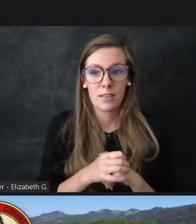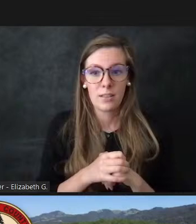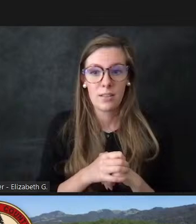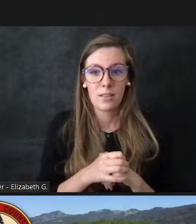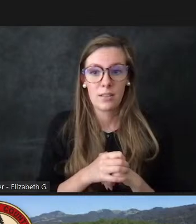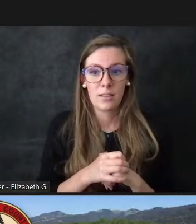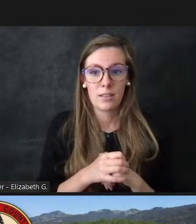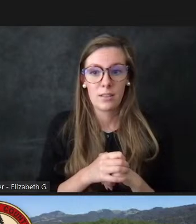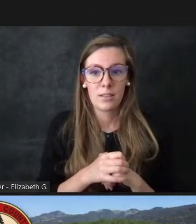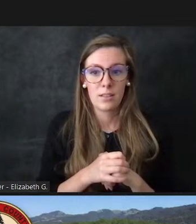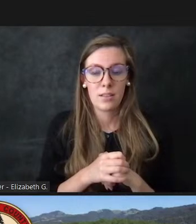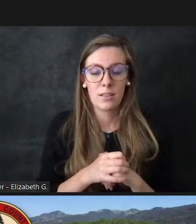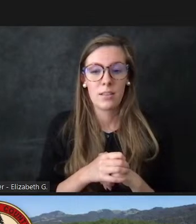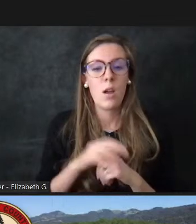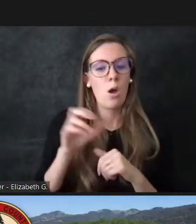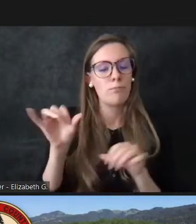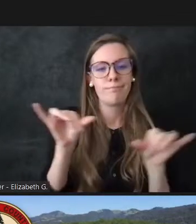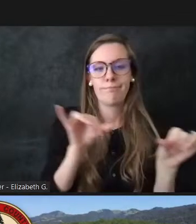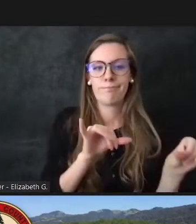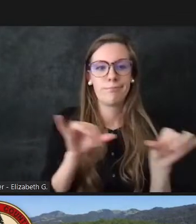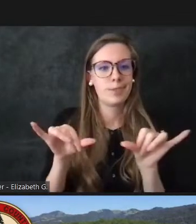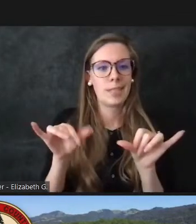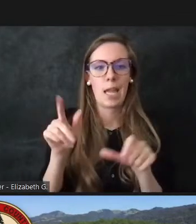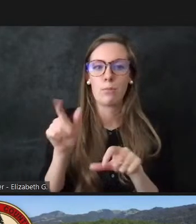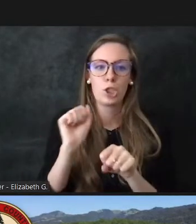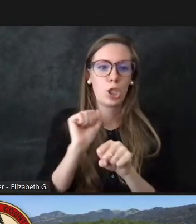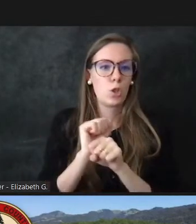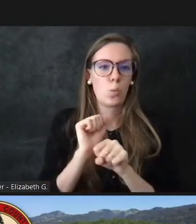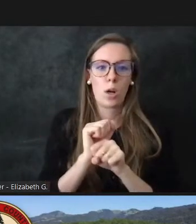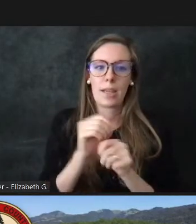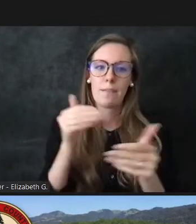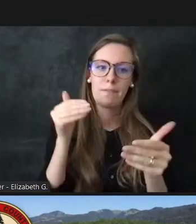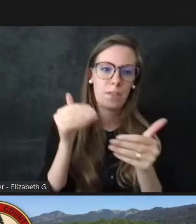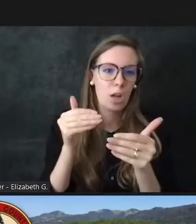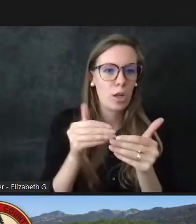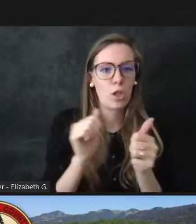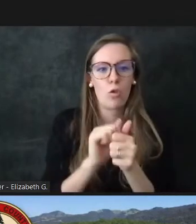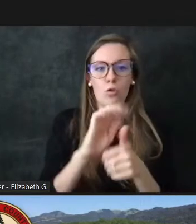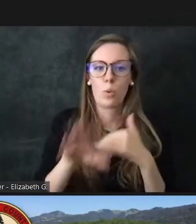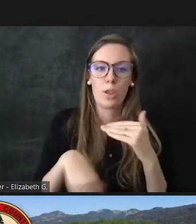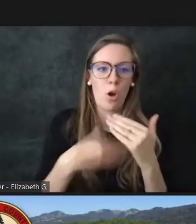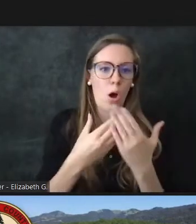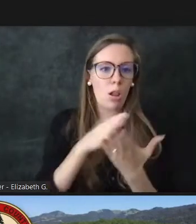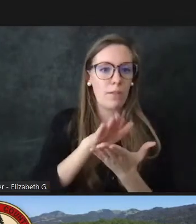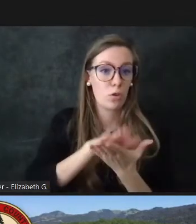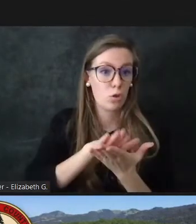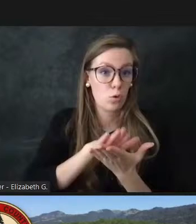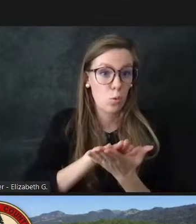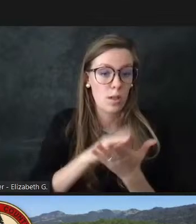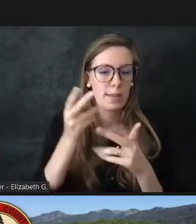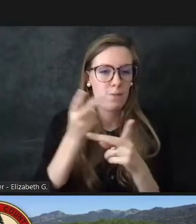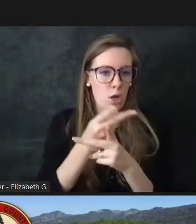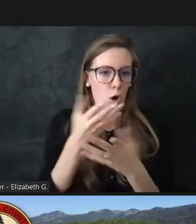that she works very closely with all the schools and the parents